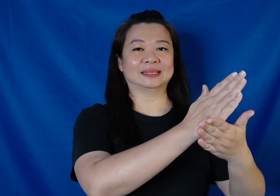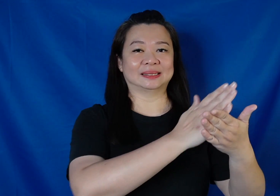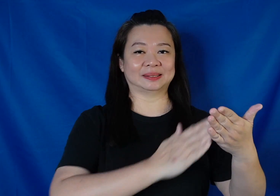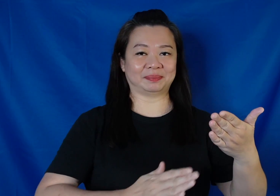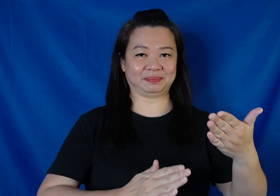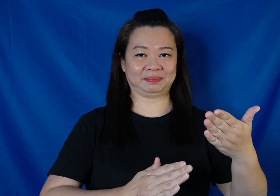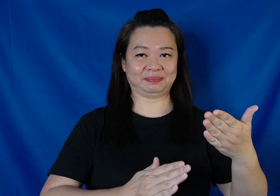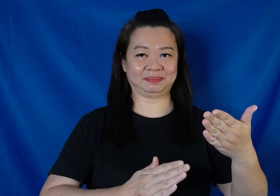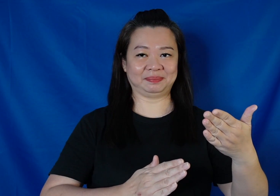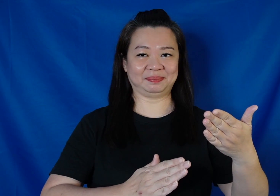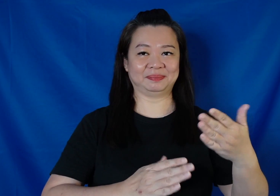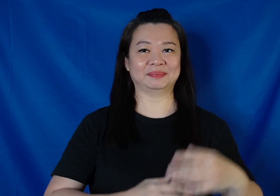SOME, part